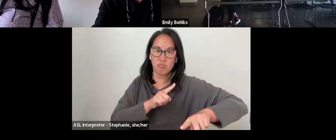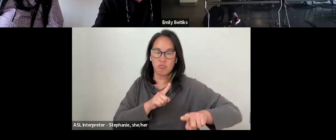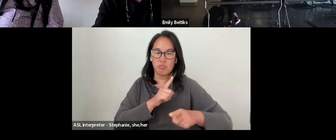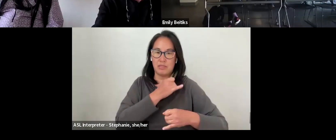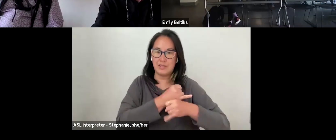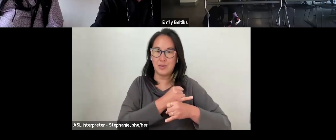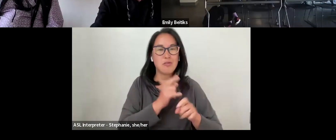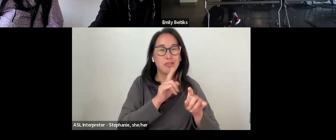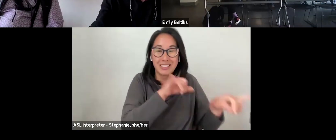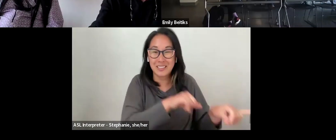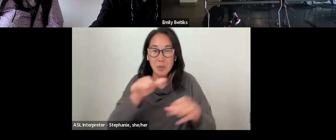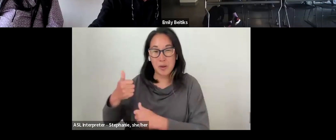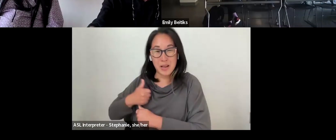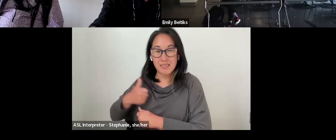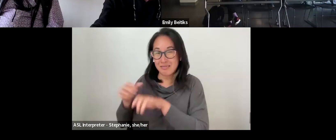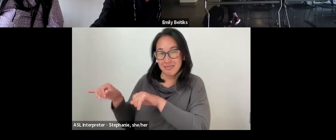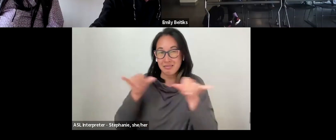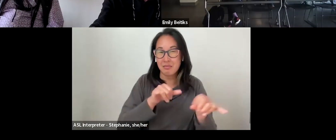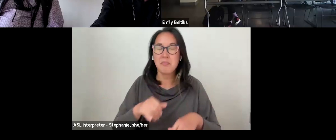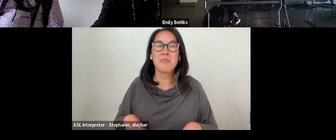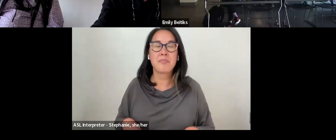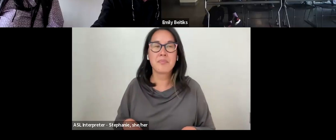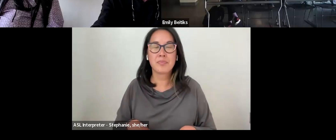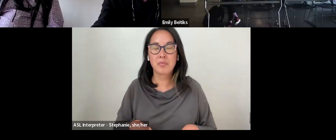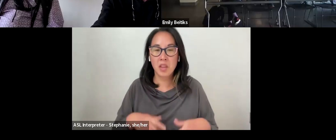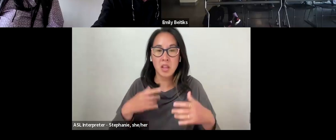And there's a sense in which a lot of this is necessary.